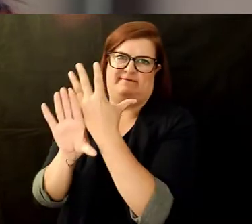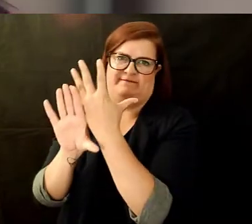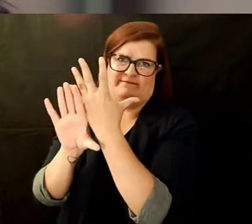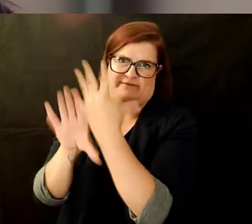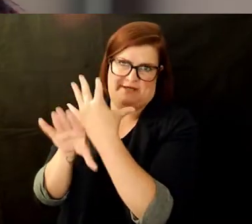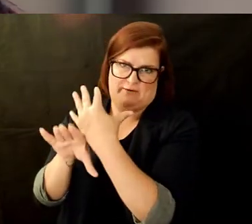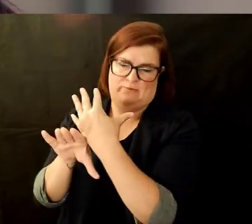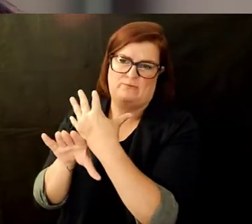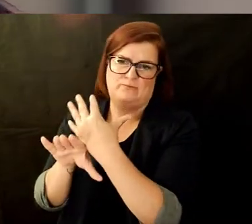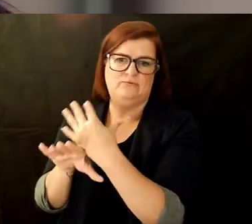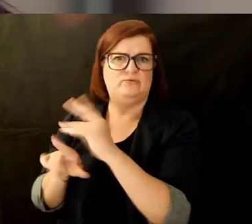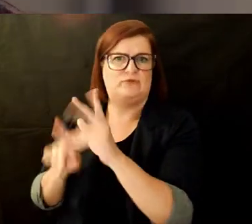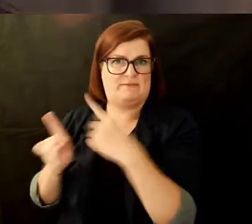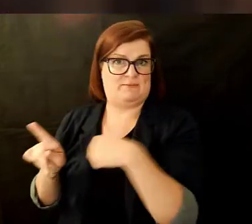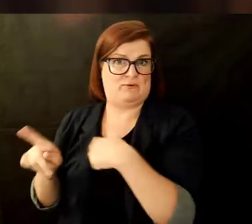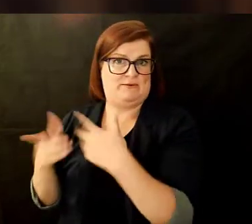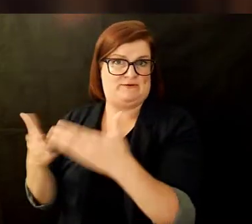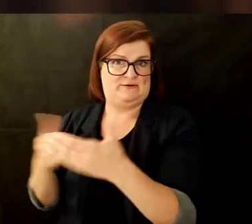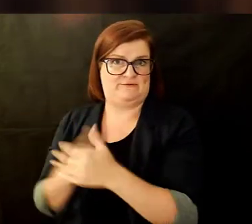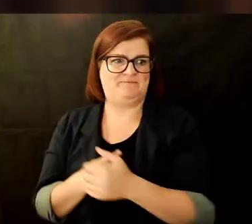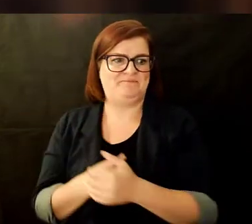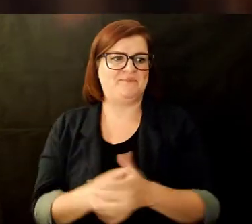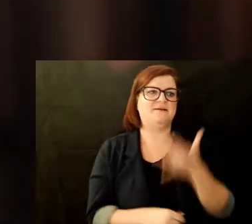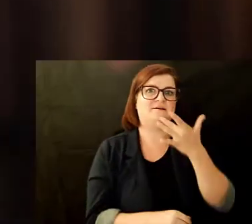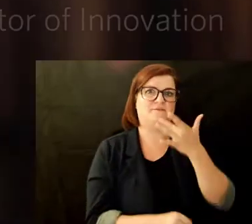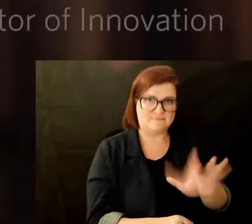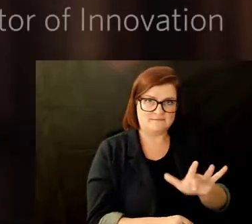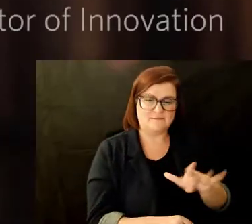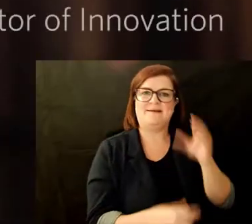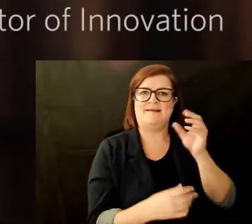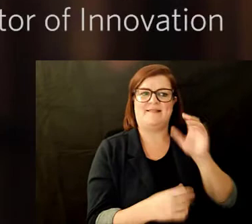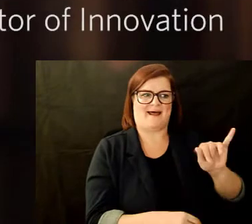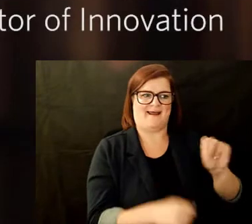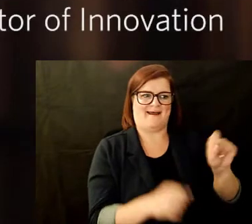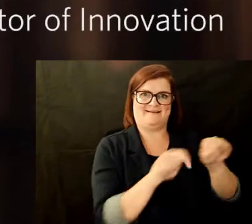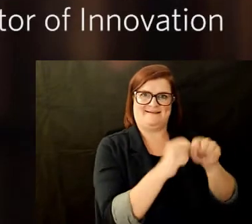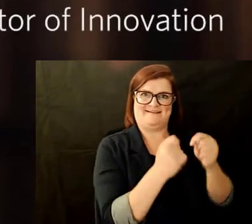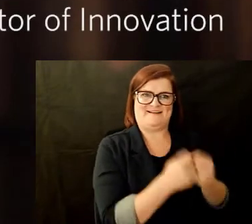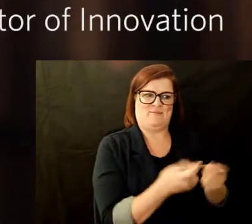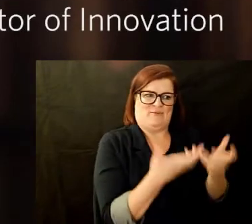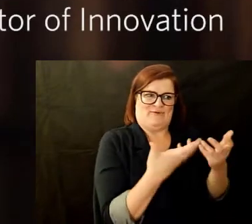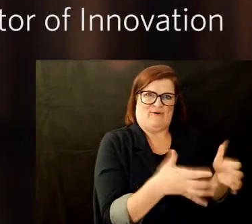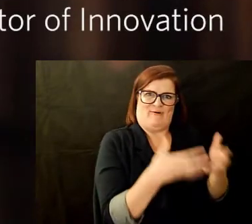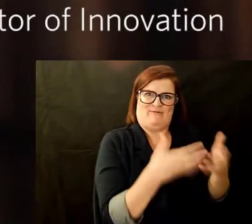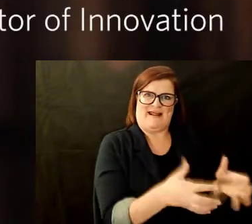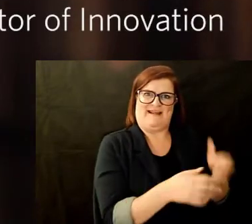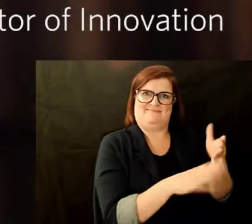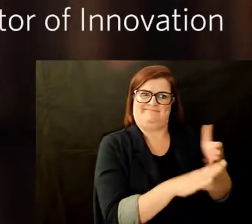to the people we serve. Fortunately, the information systems group was creating an infrastructure that